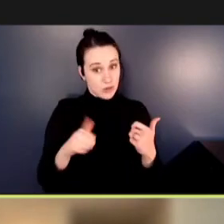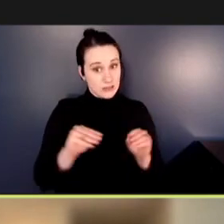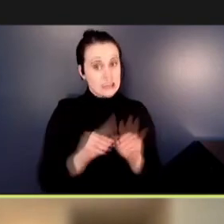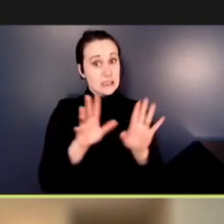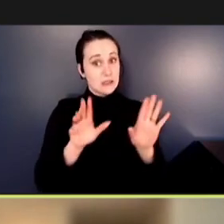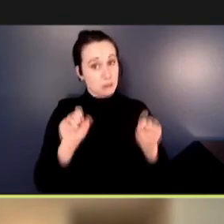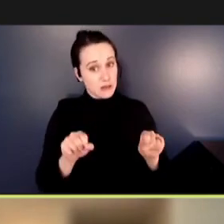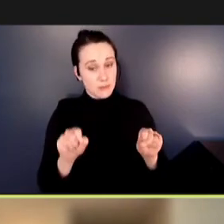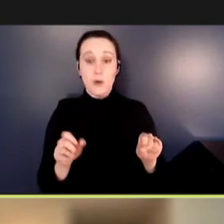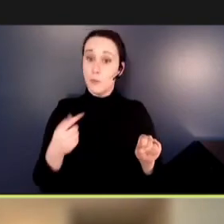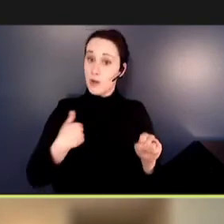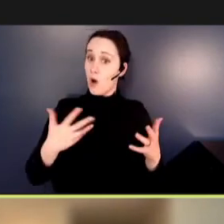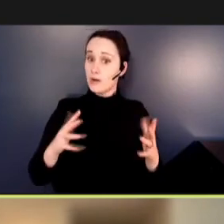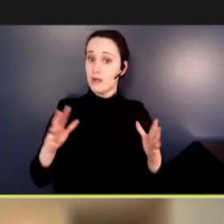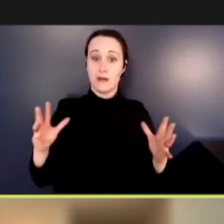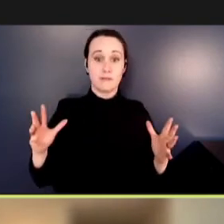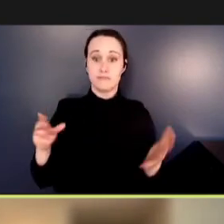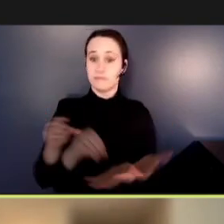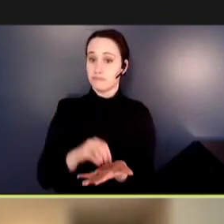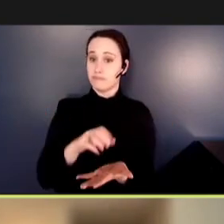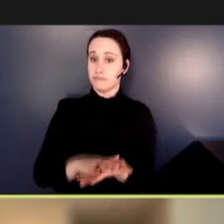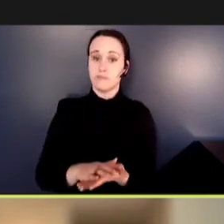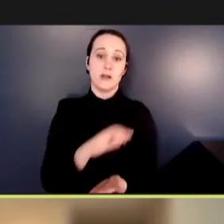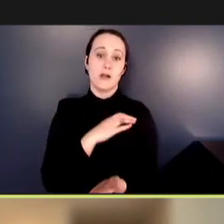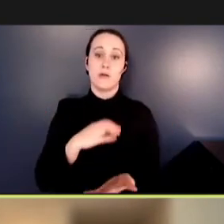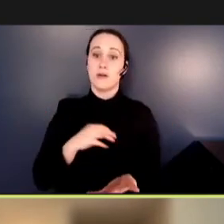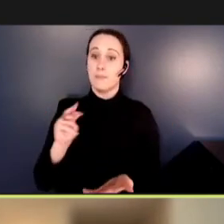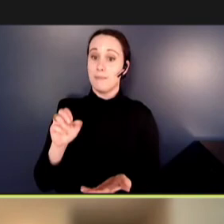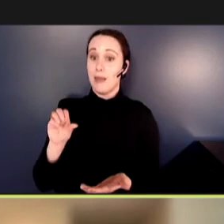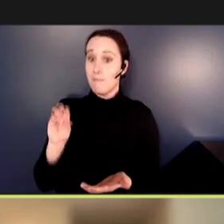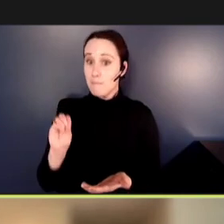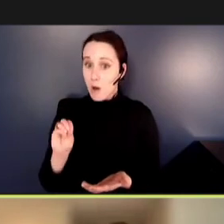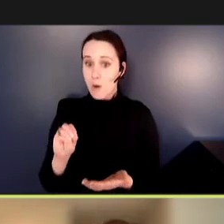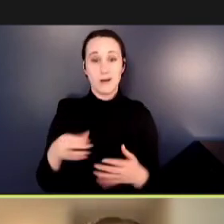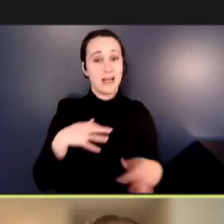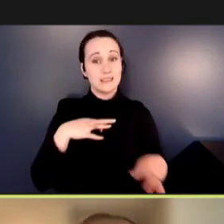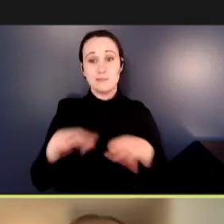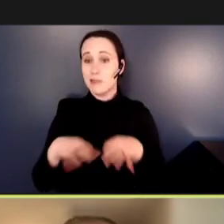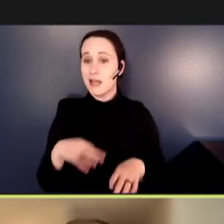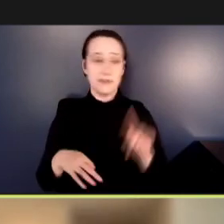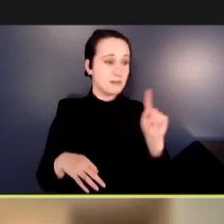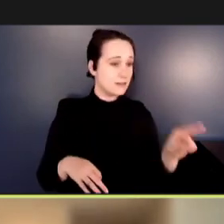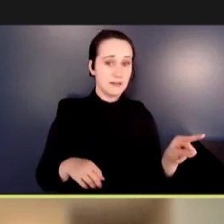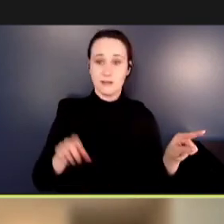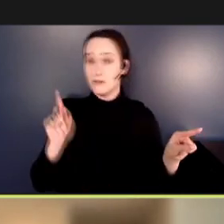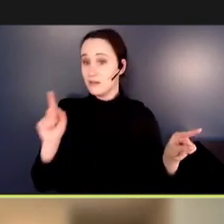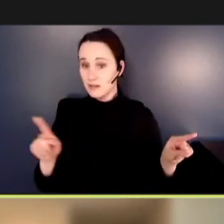congressional memo explaining the differences side by side and distributed that out to folks, but